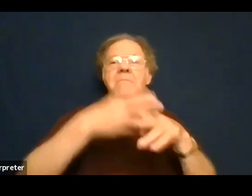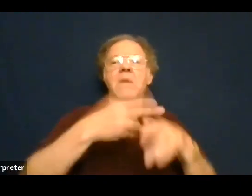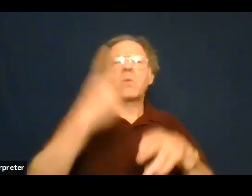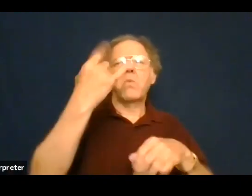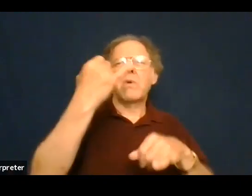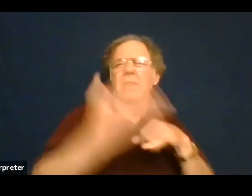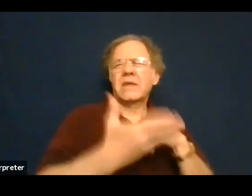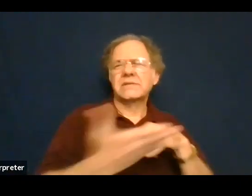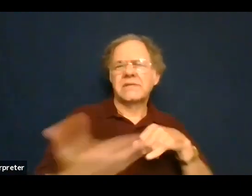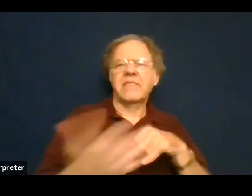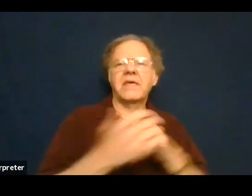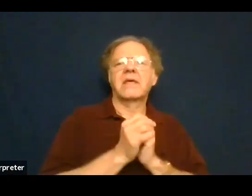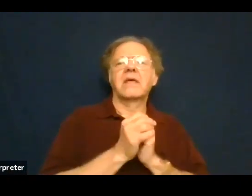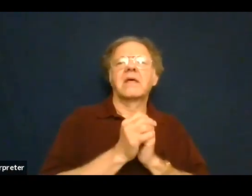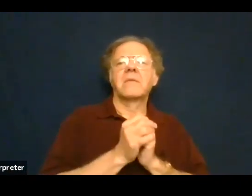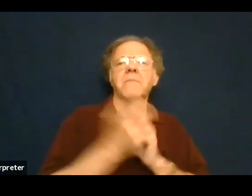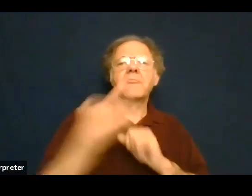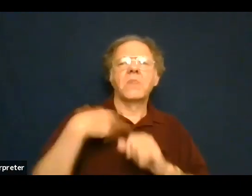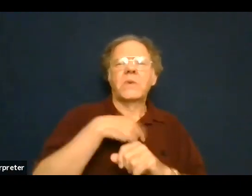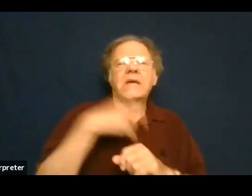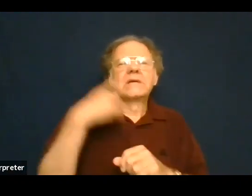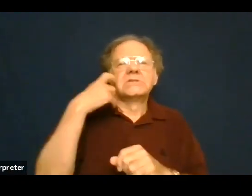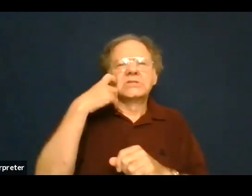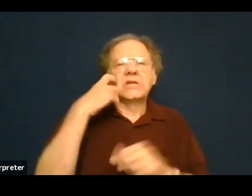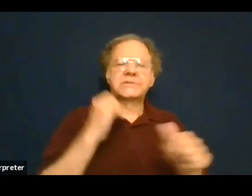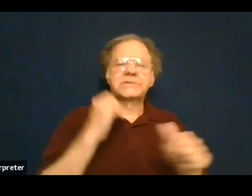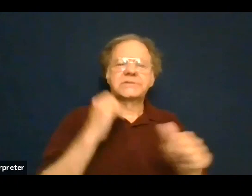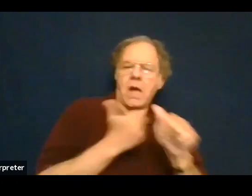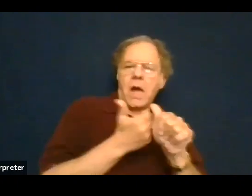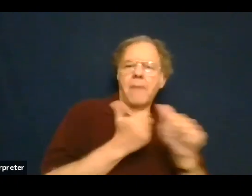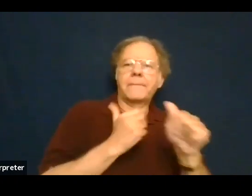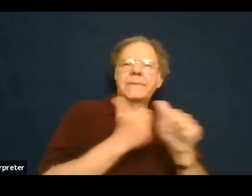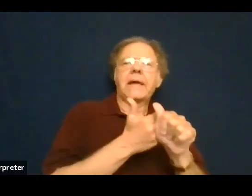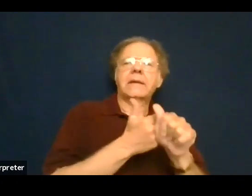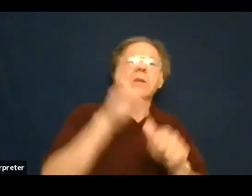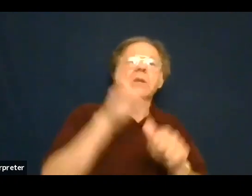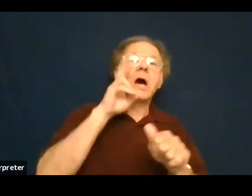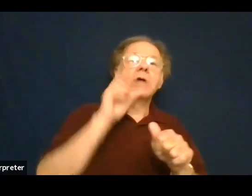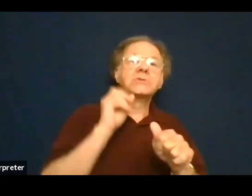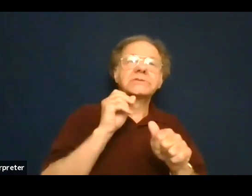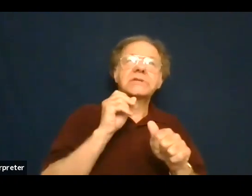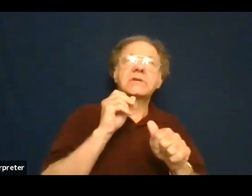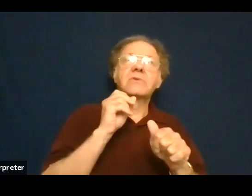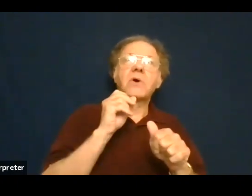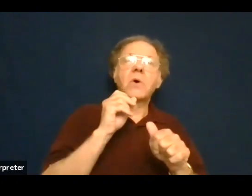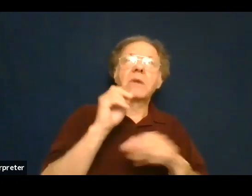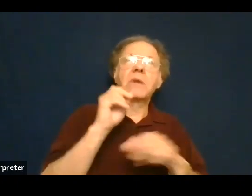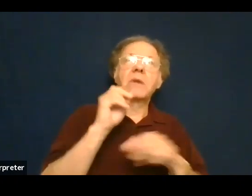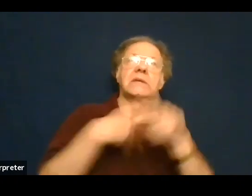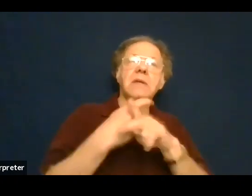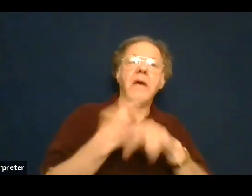We just updated the Usher syndrome type 1 gene reviews,